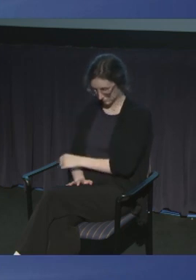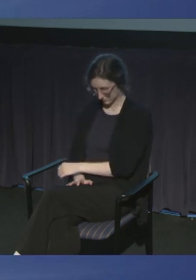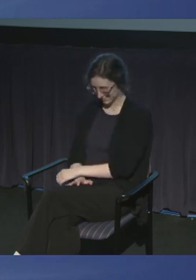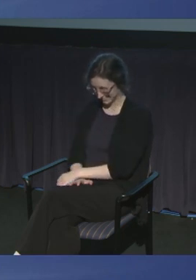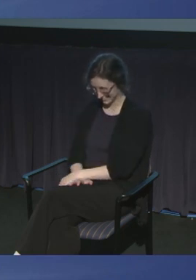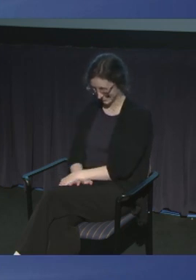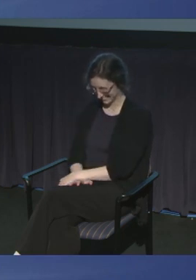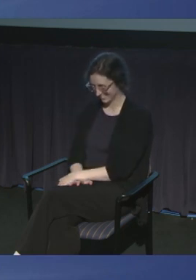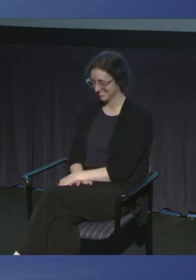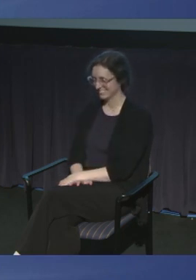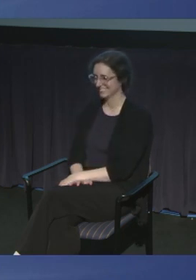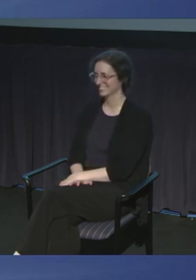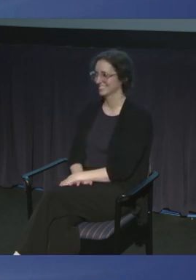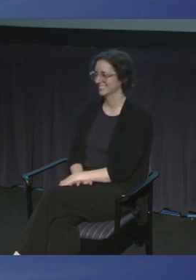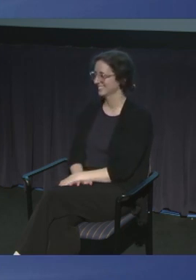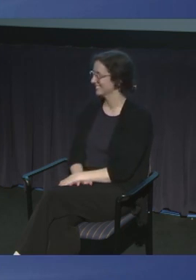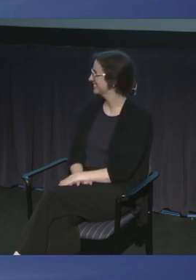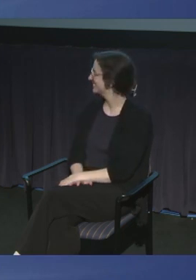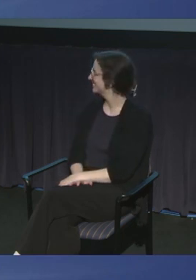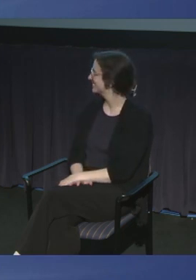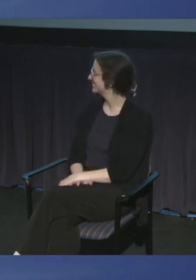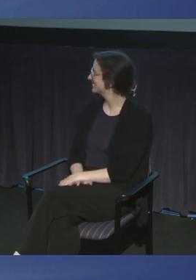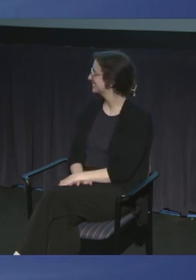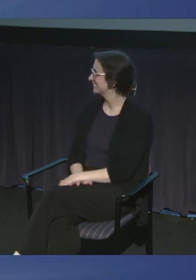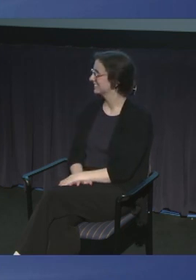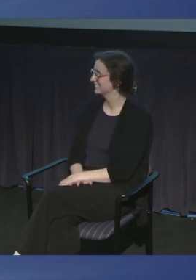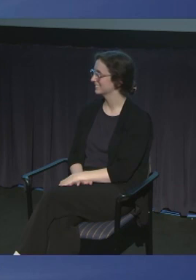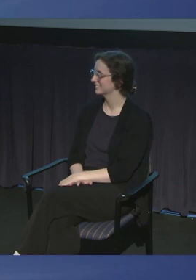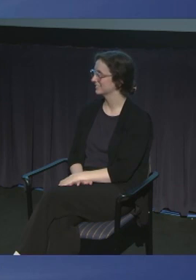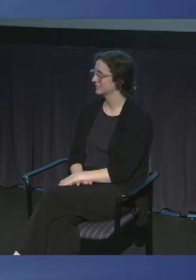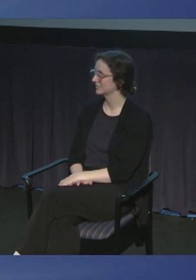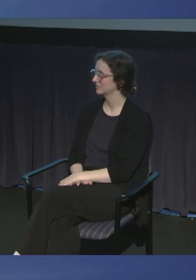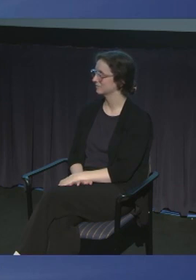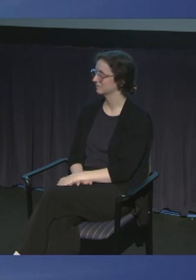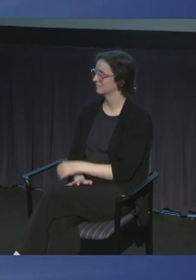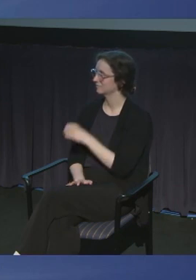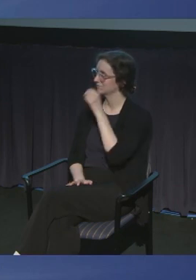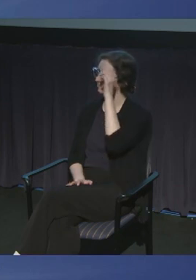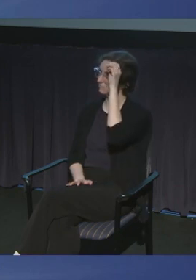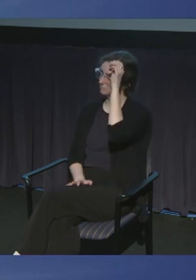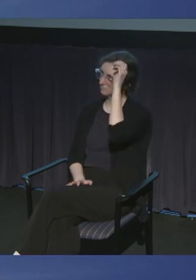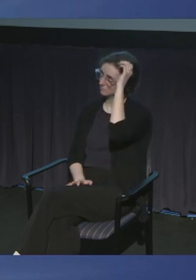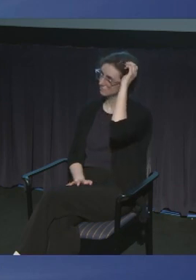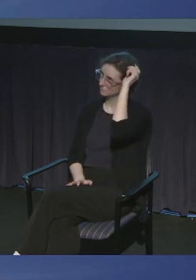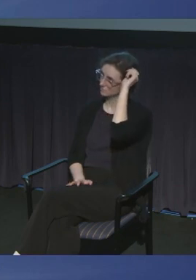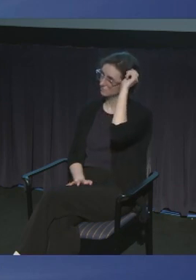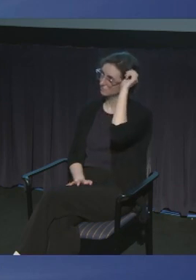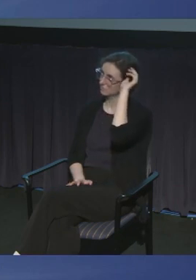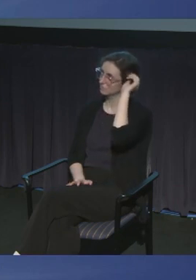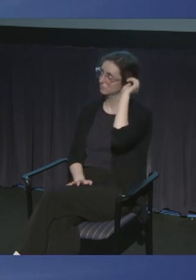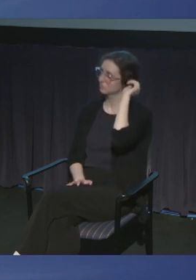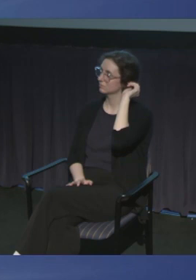ON THE LEAP YEAR. IN CONCLUSION WHILE WE